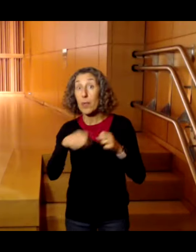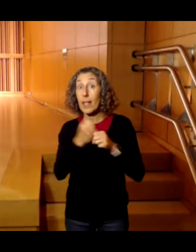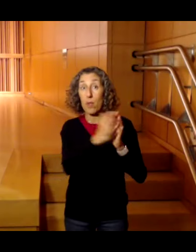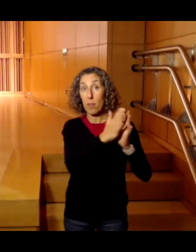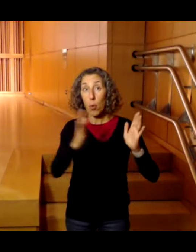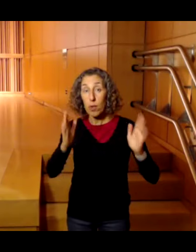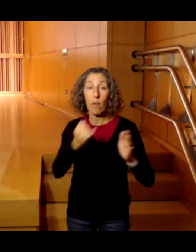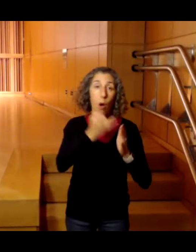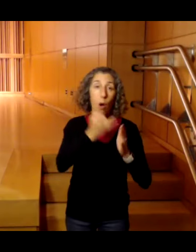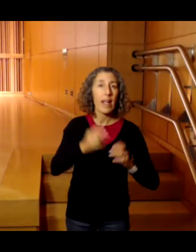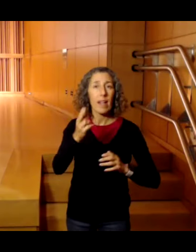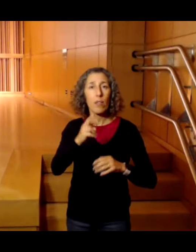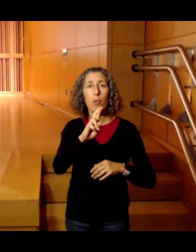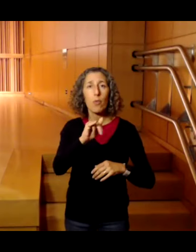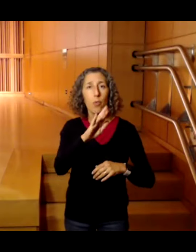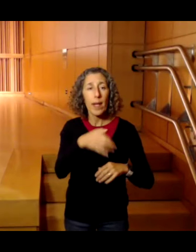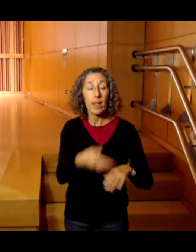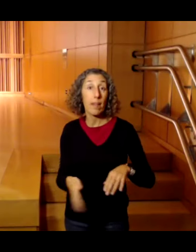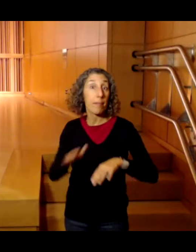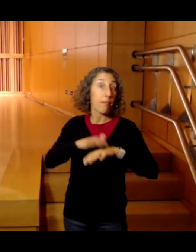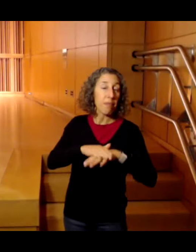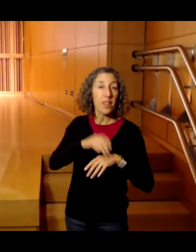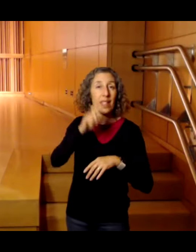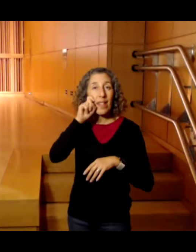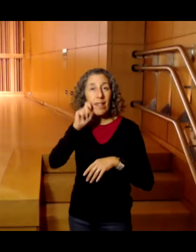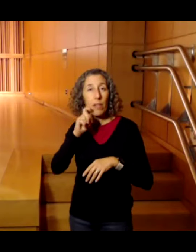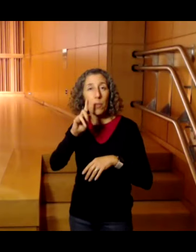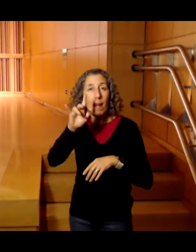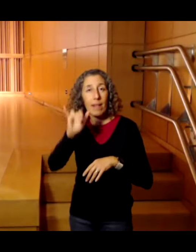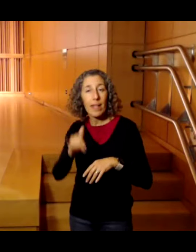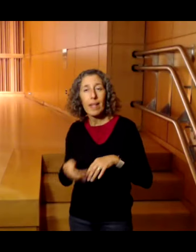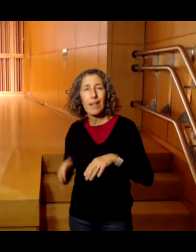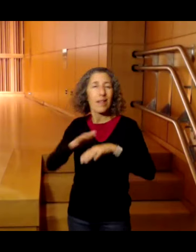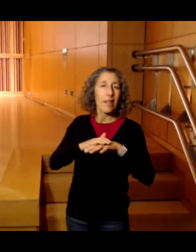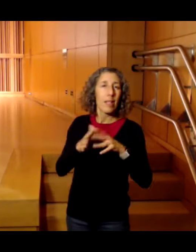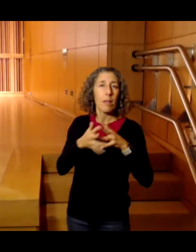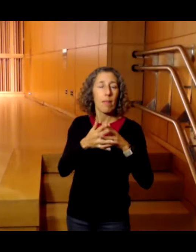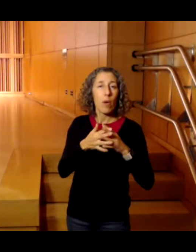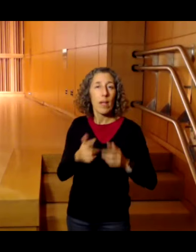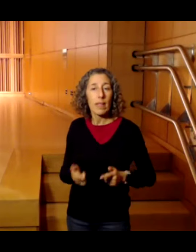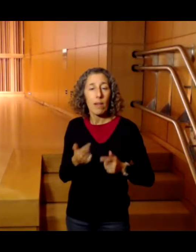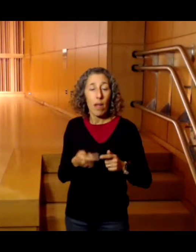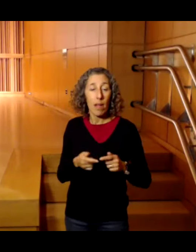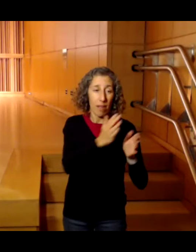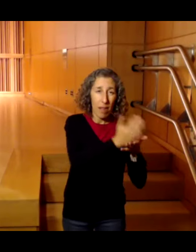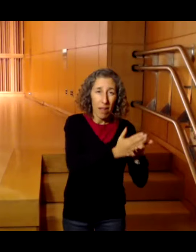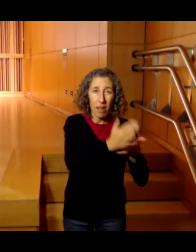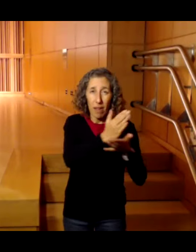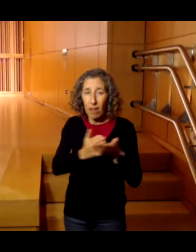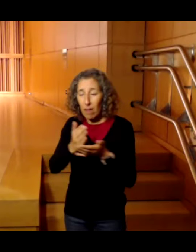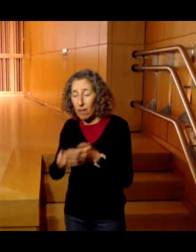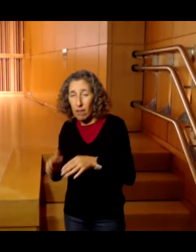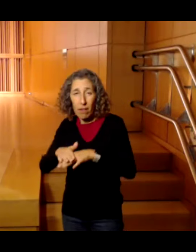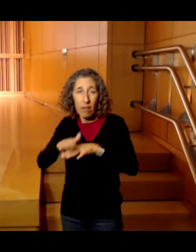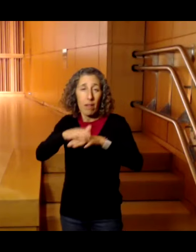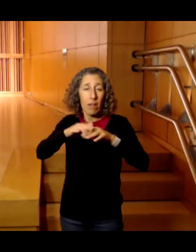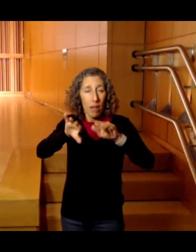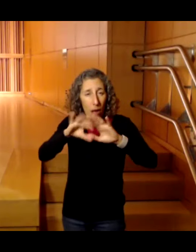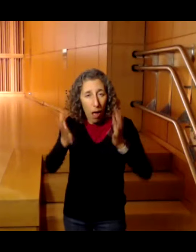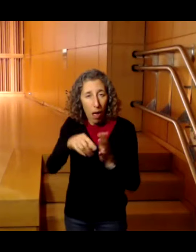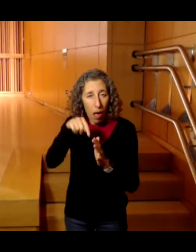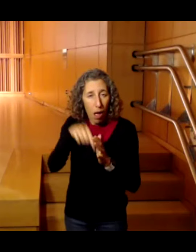gender and sexuality over the sweep of American history and life with the same breath and depth as Robert has.